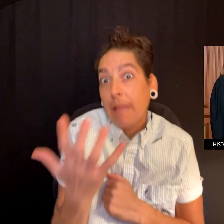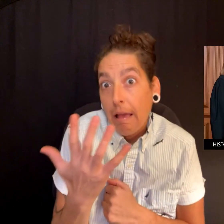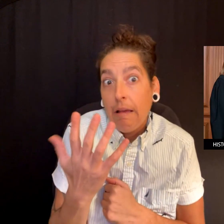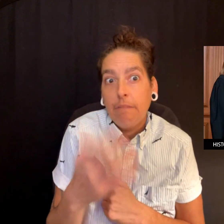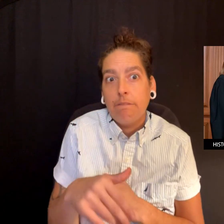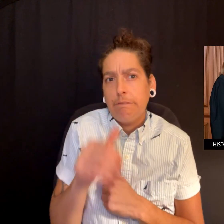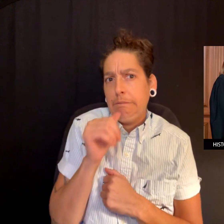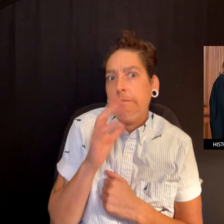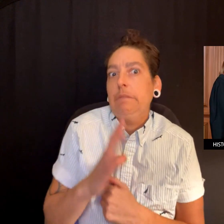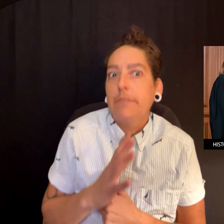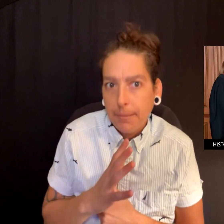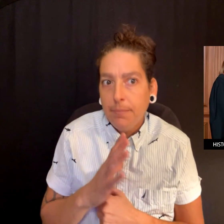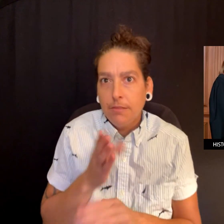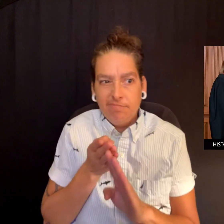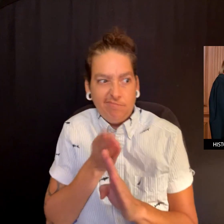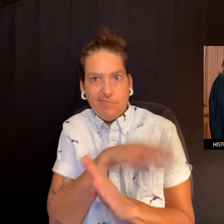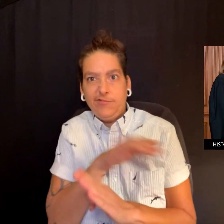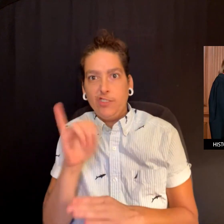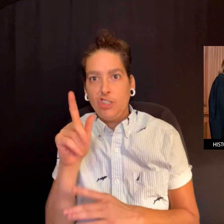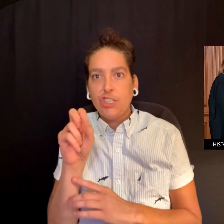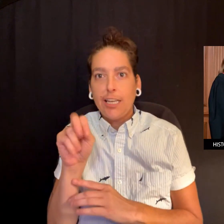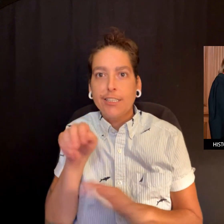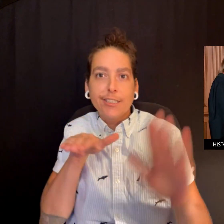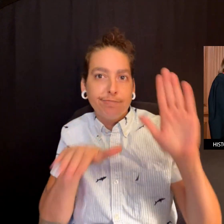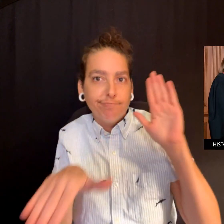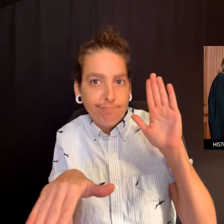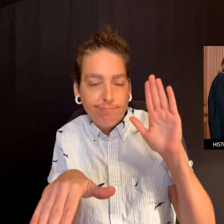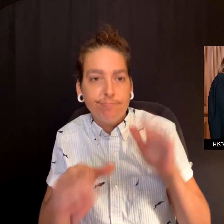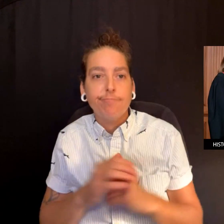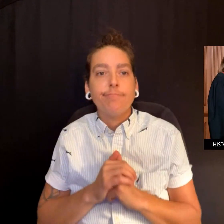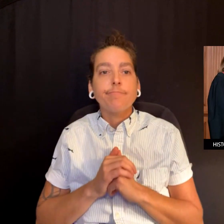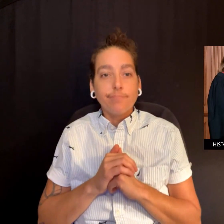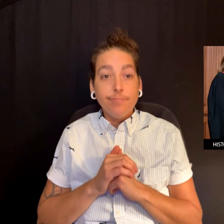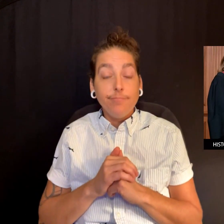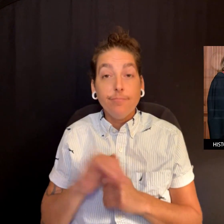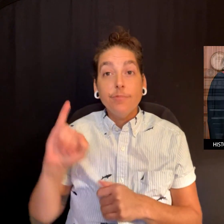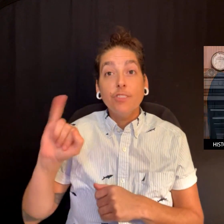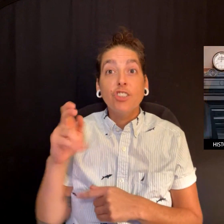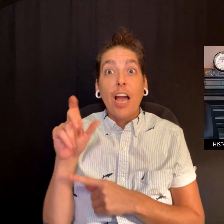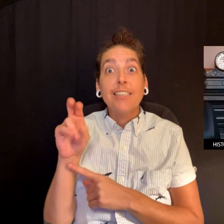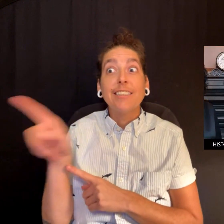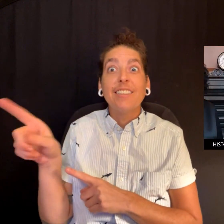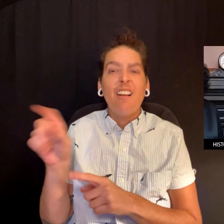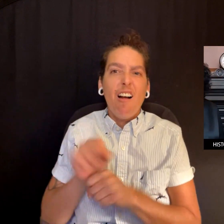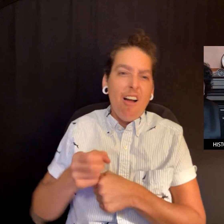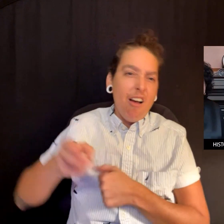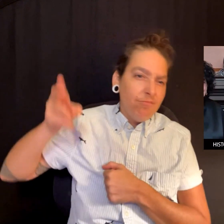Only three have been people of color. And only five have been female before Jackson was sworn in.